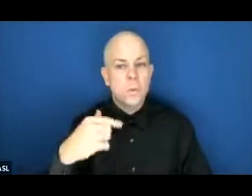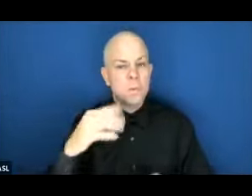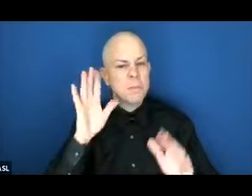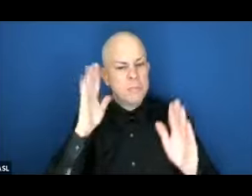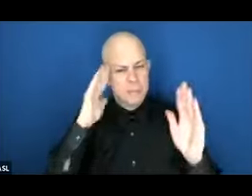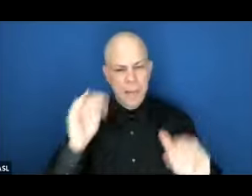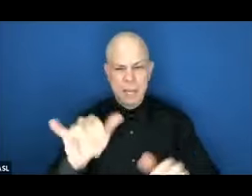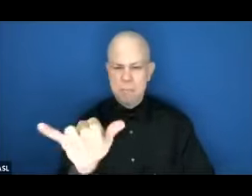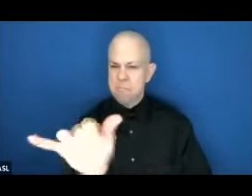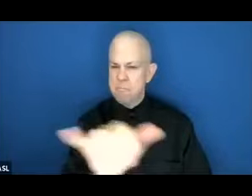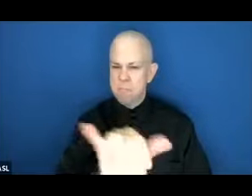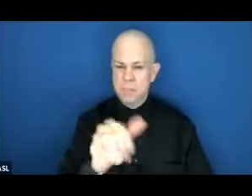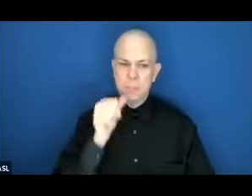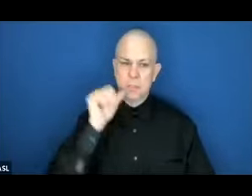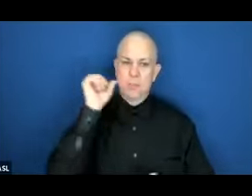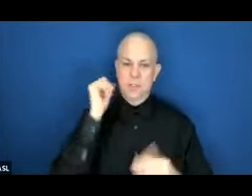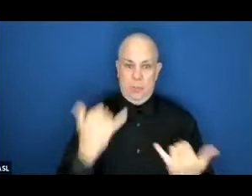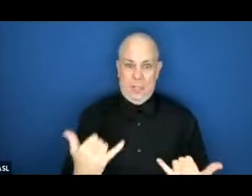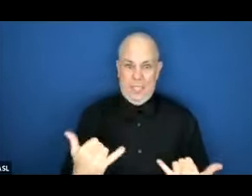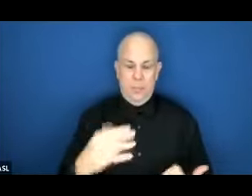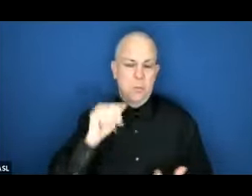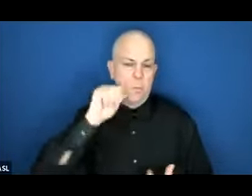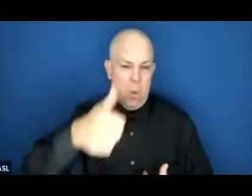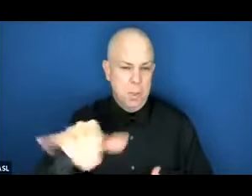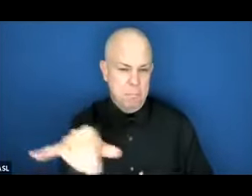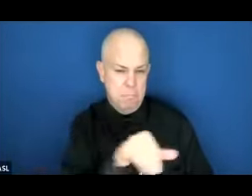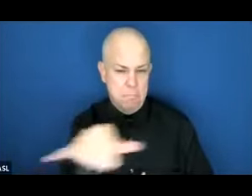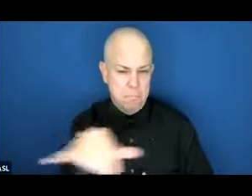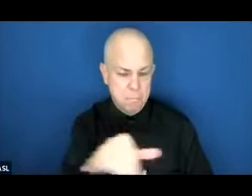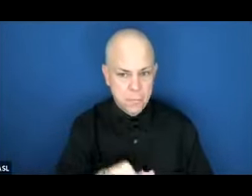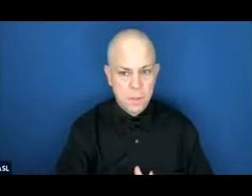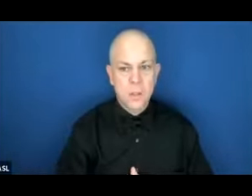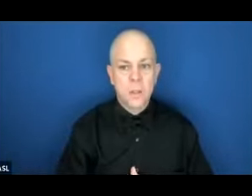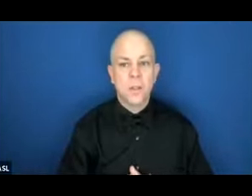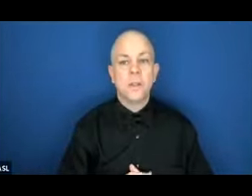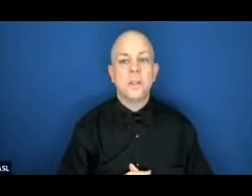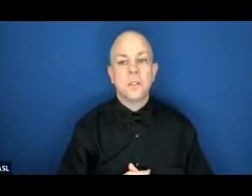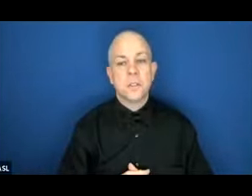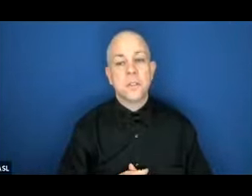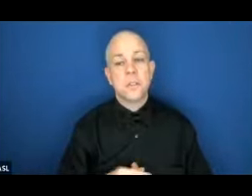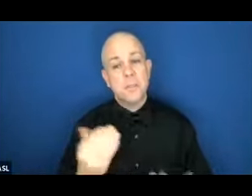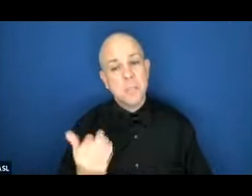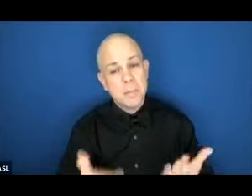also um expect some a little bit more cloud cover over the fire area tomorrow